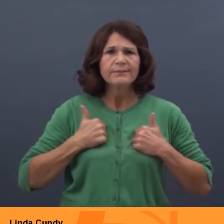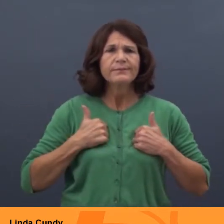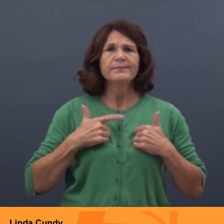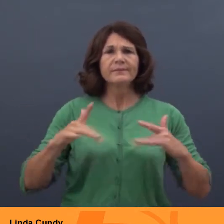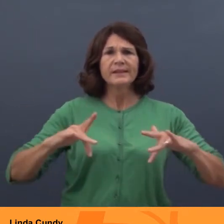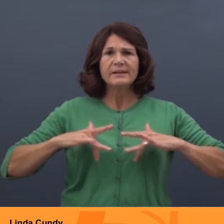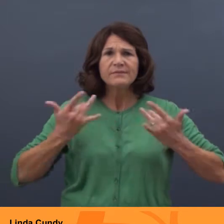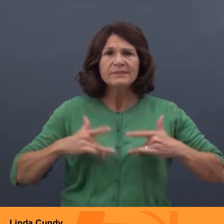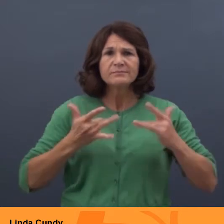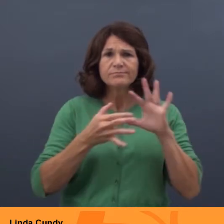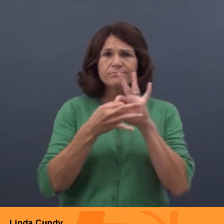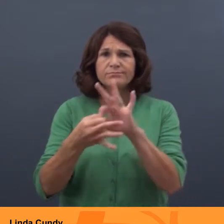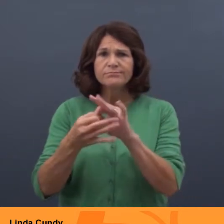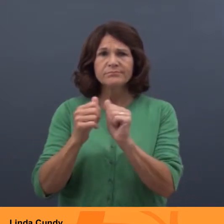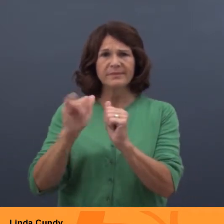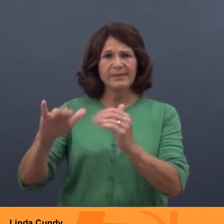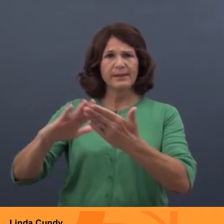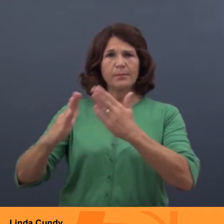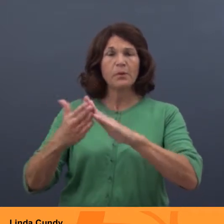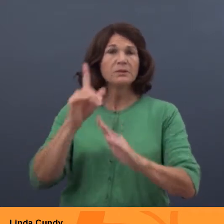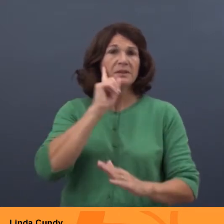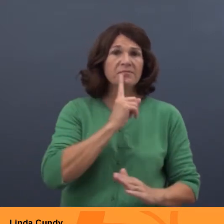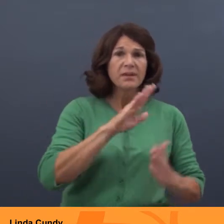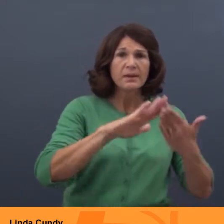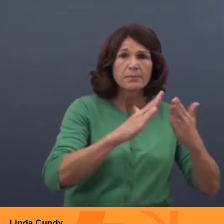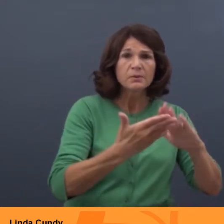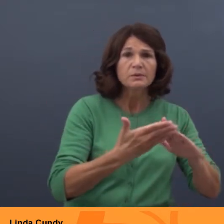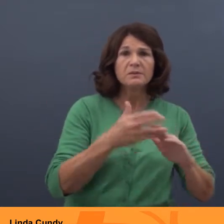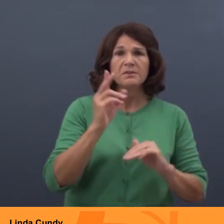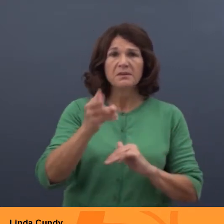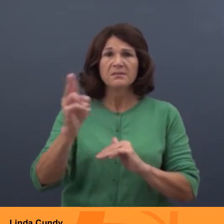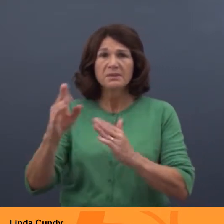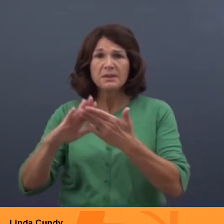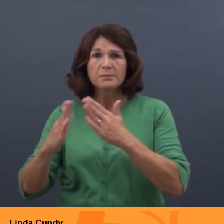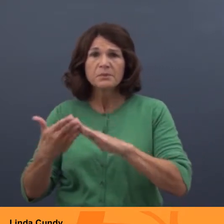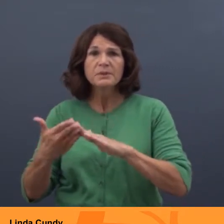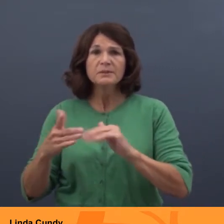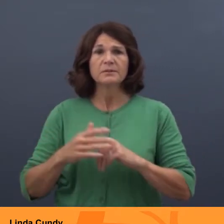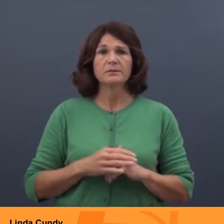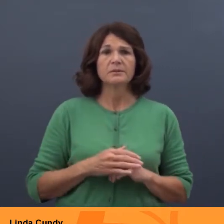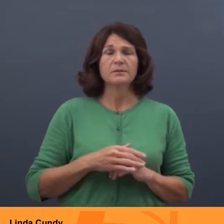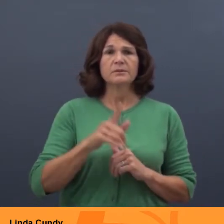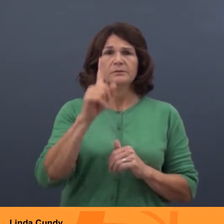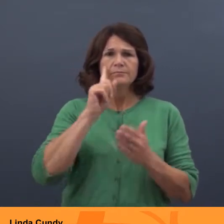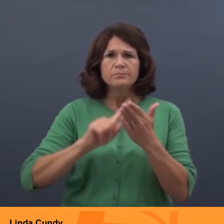related to the deaf and hard of hearing community. In order to show